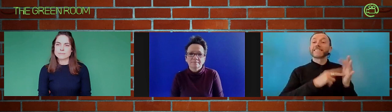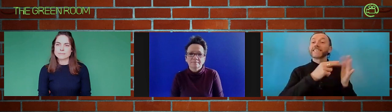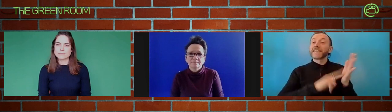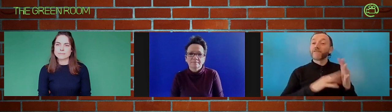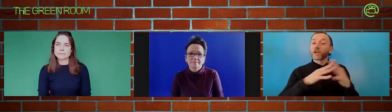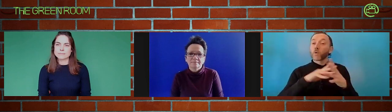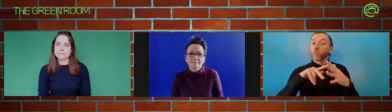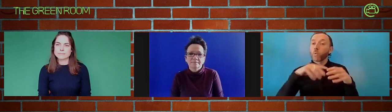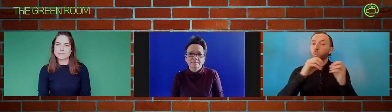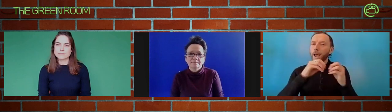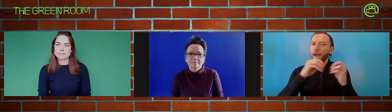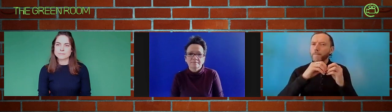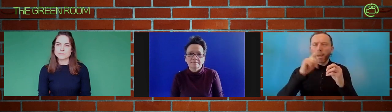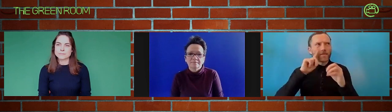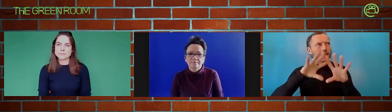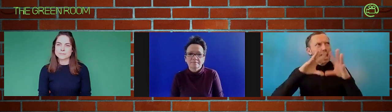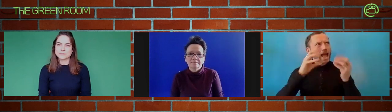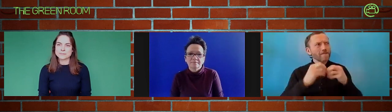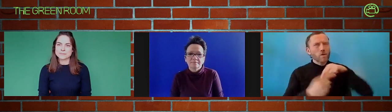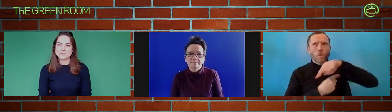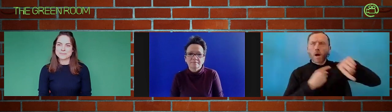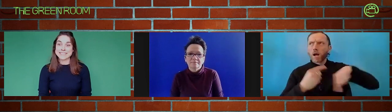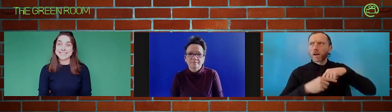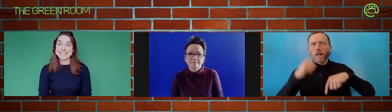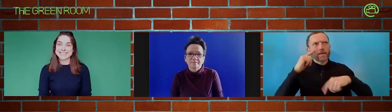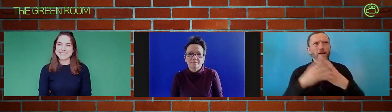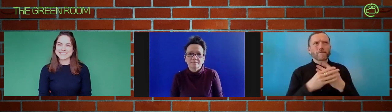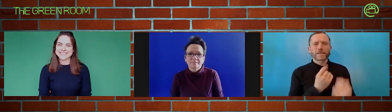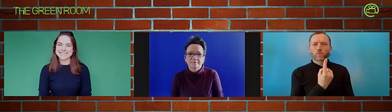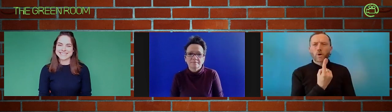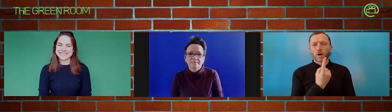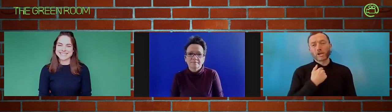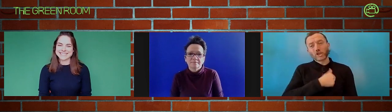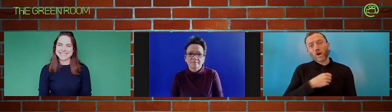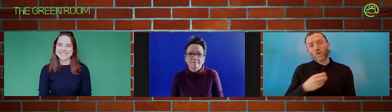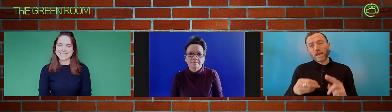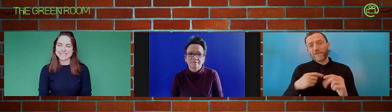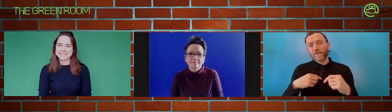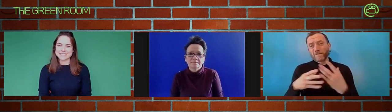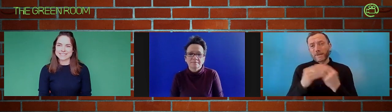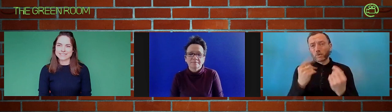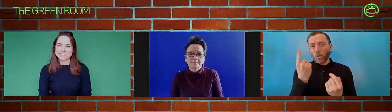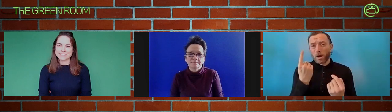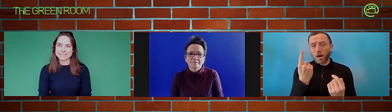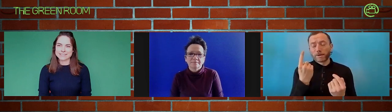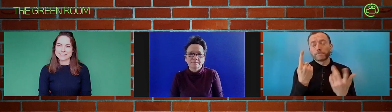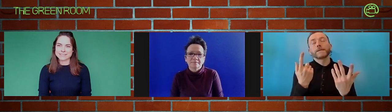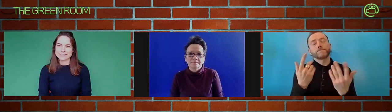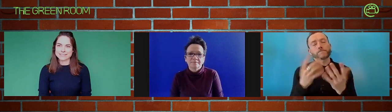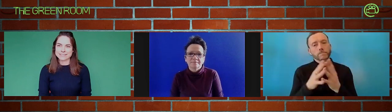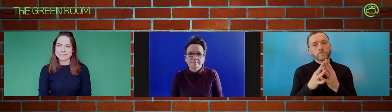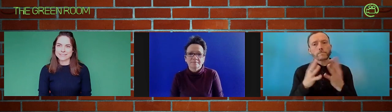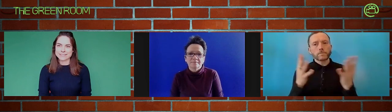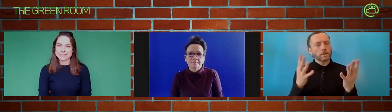is that everybody? I feel like I've missed somebody. So my apologies if I have. But it was a really crack deaf team and